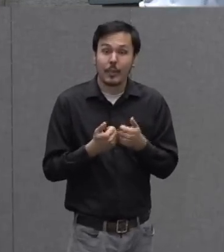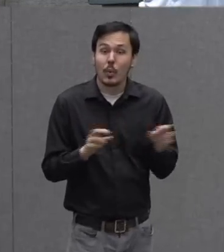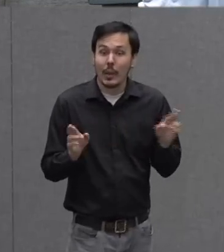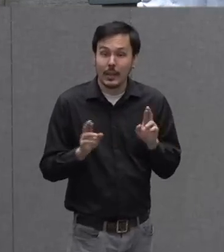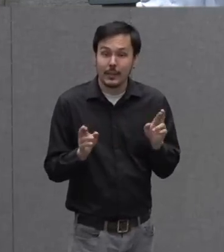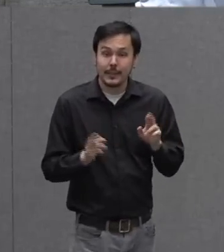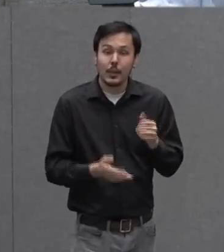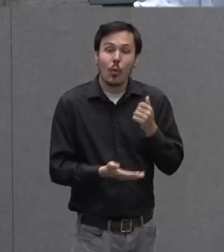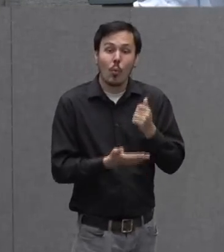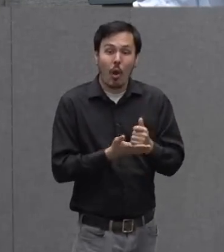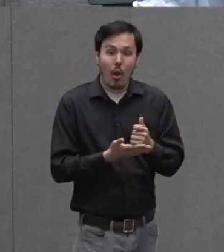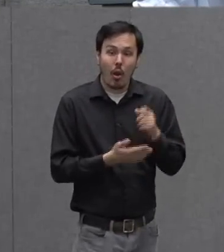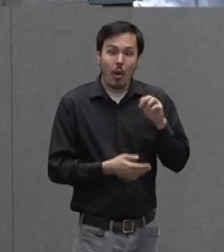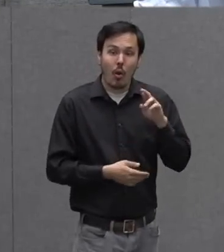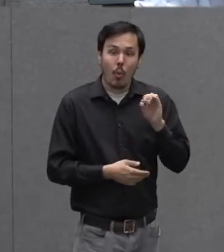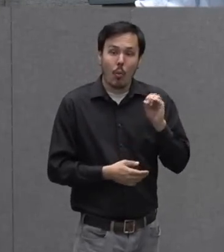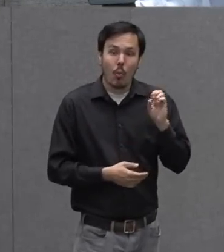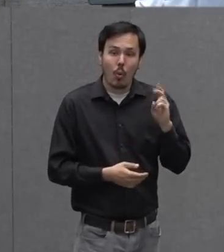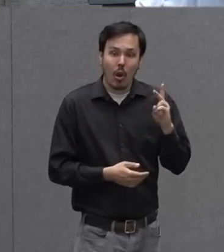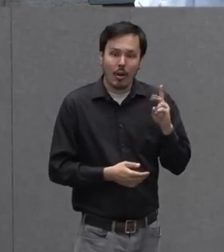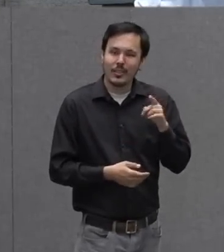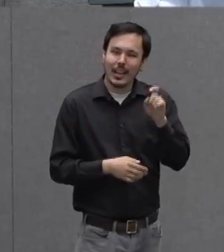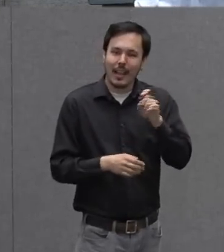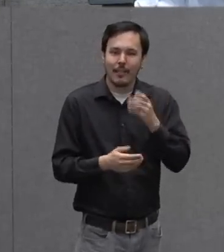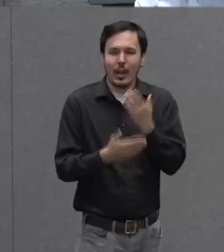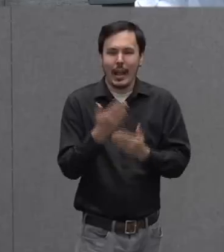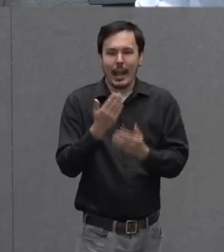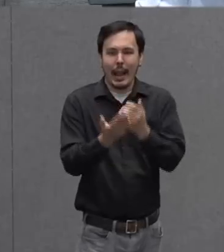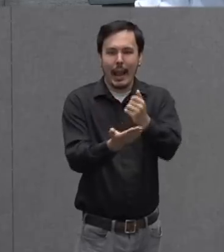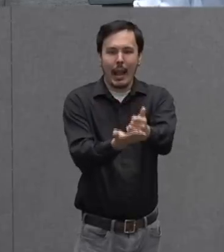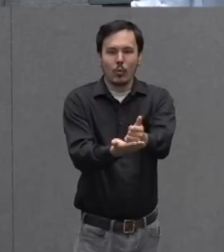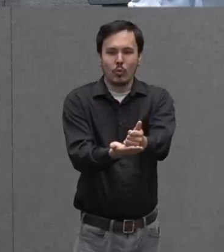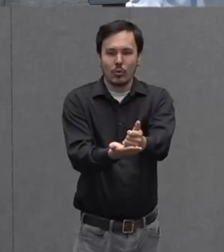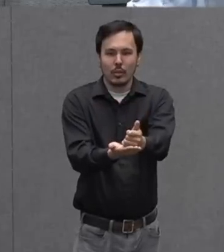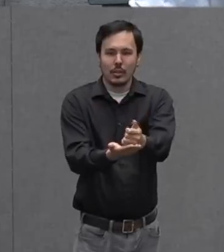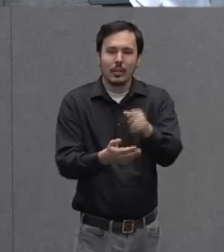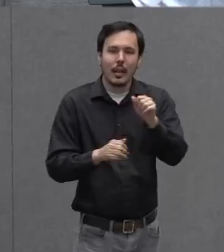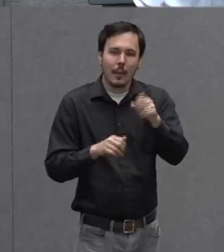It's rock, you have to put your hand out because you have to be able to hit the rock on something.